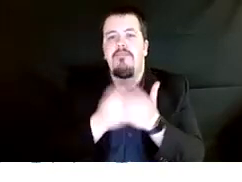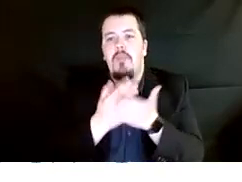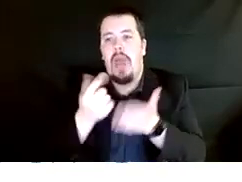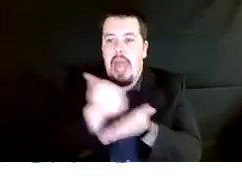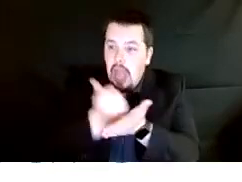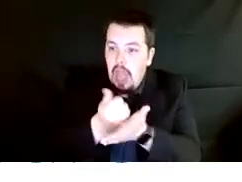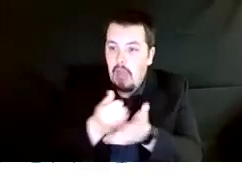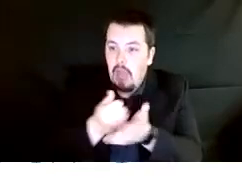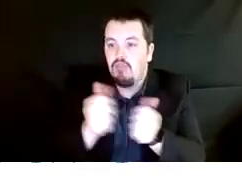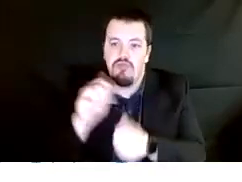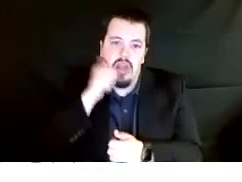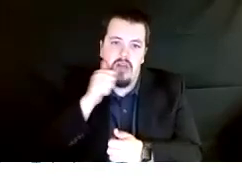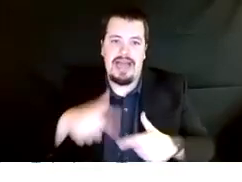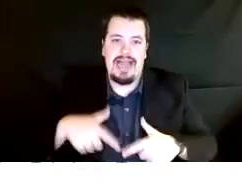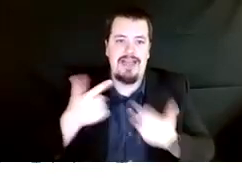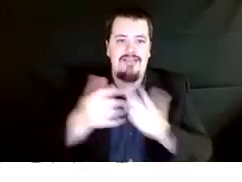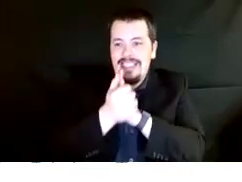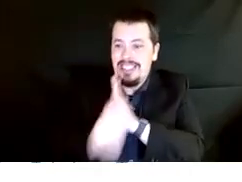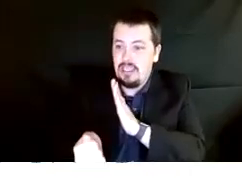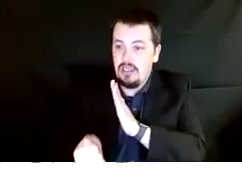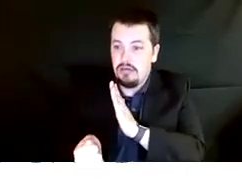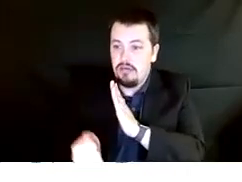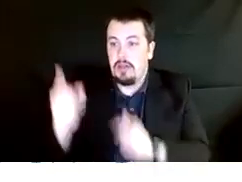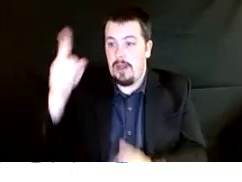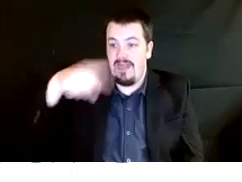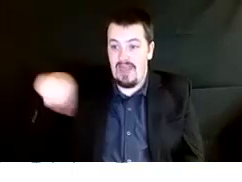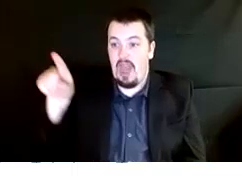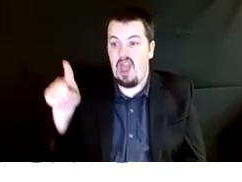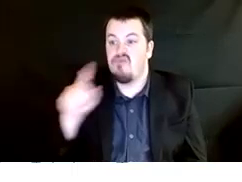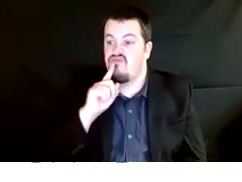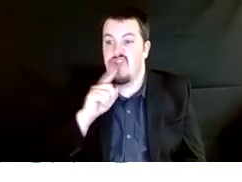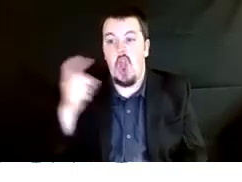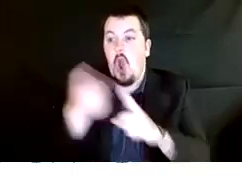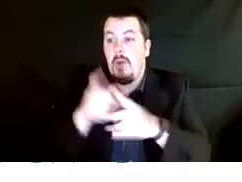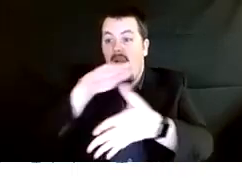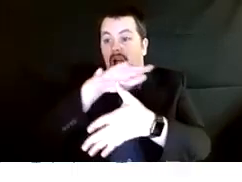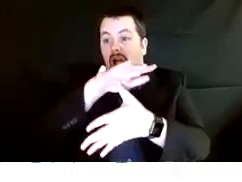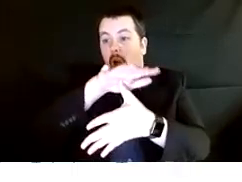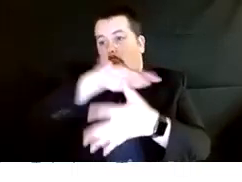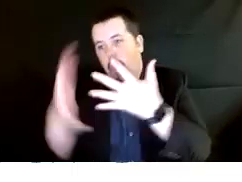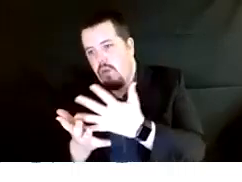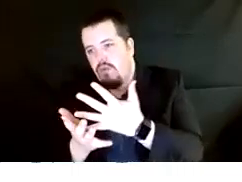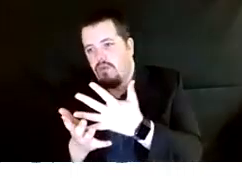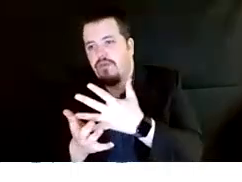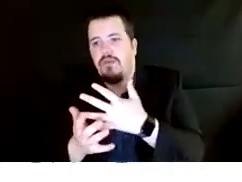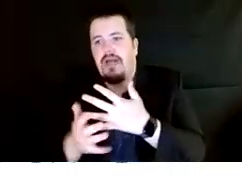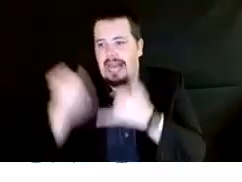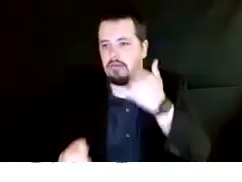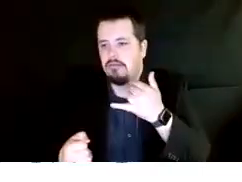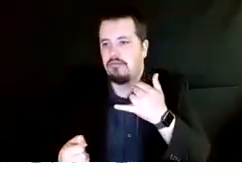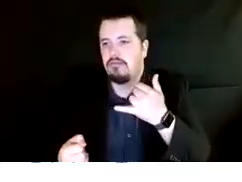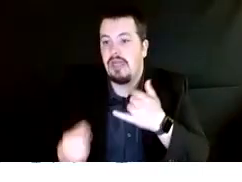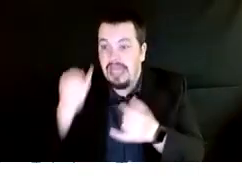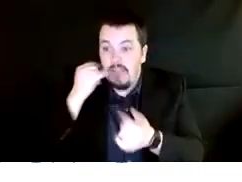daily living skills they automatically move to the back of the line... so if a doctor saw someone